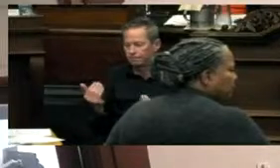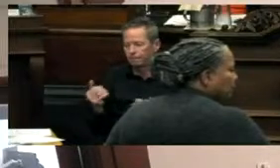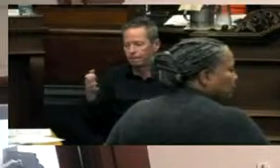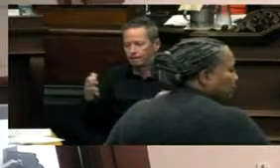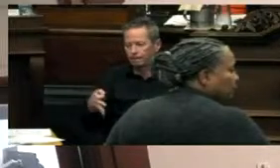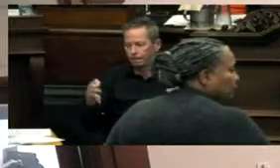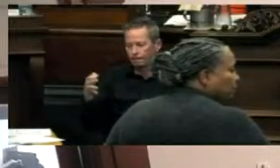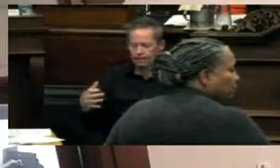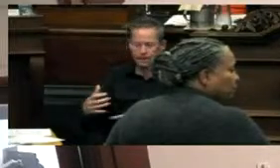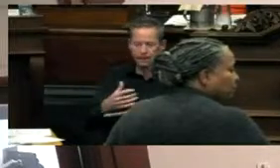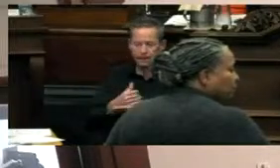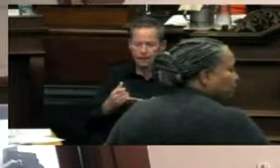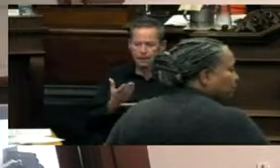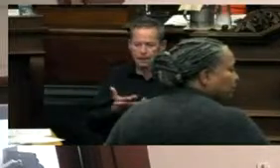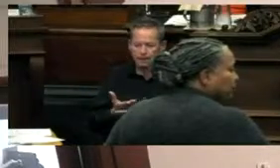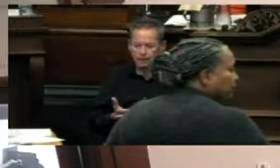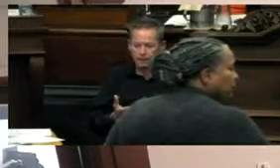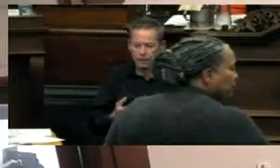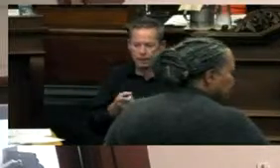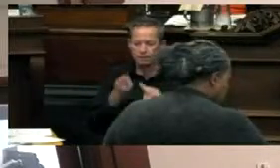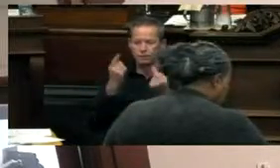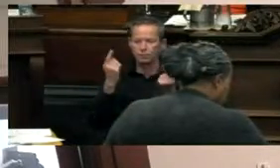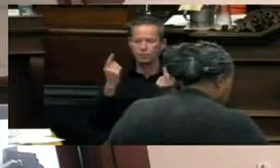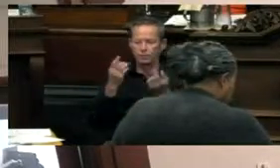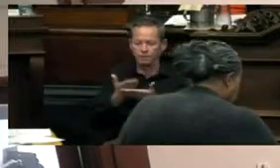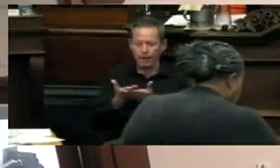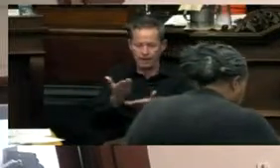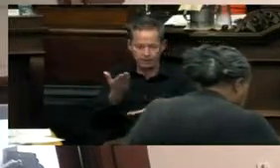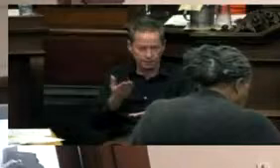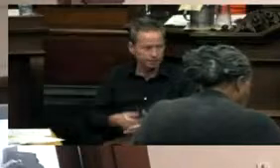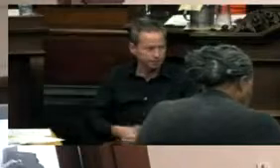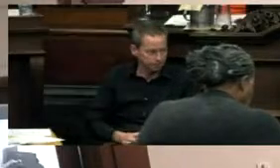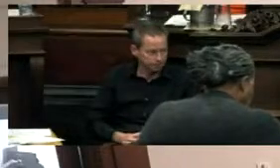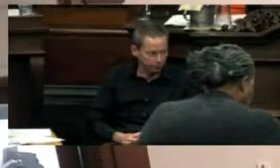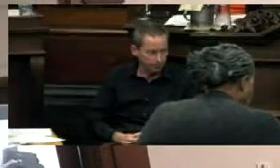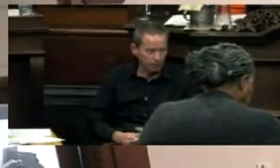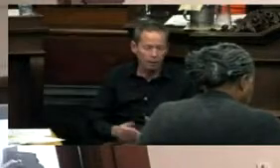But if there are fact issues, the judge may seek a hearing to